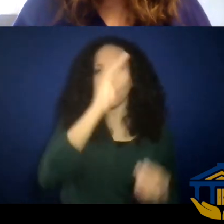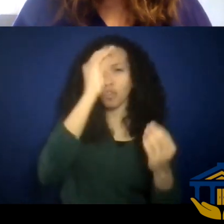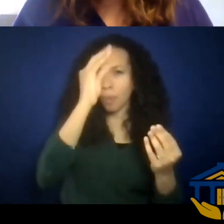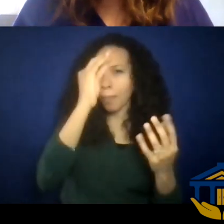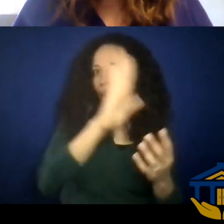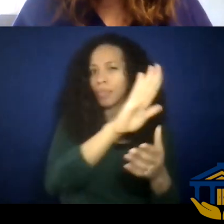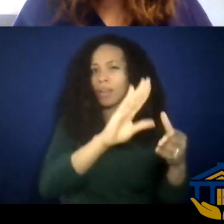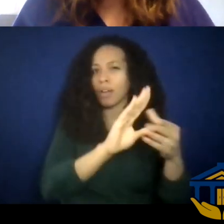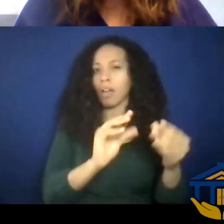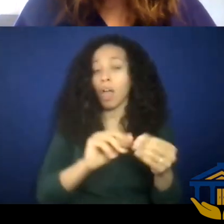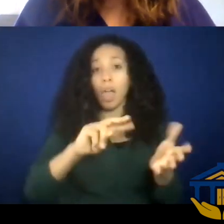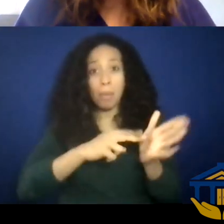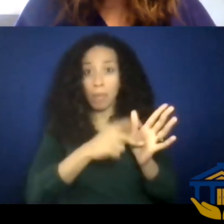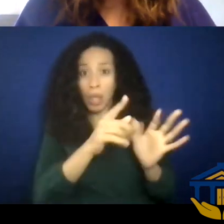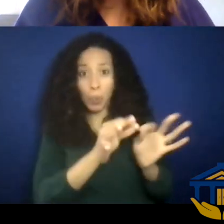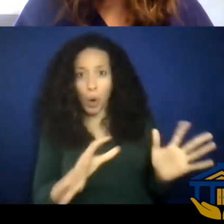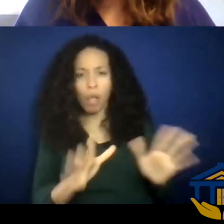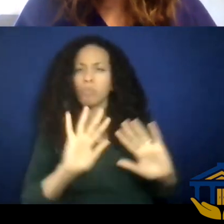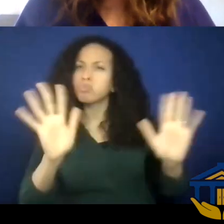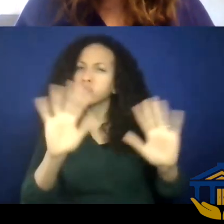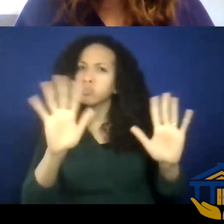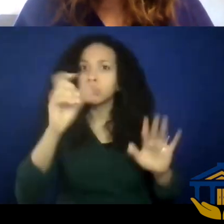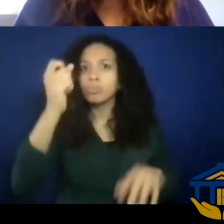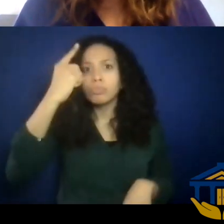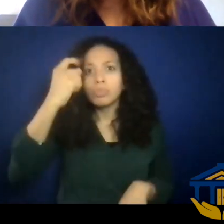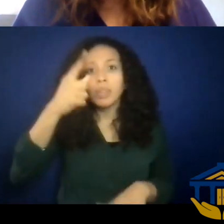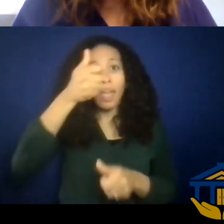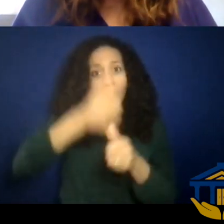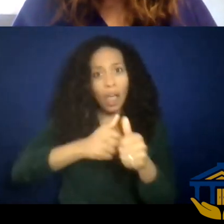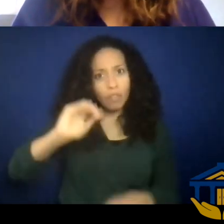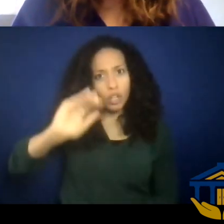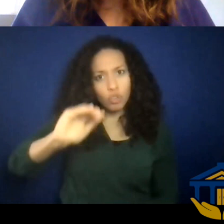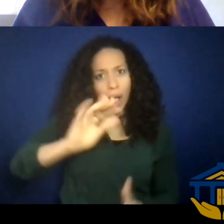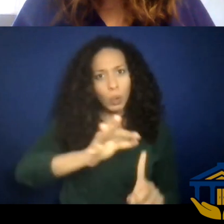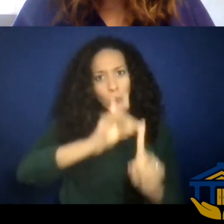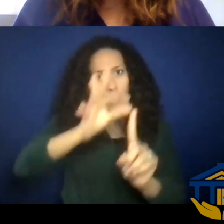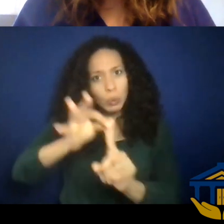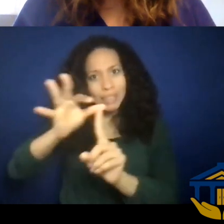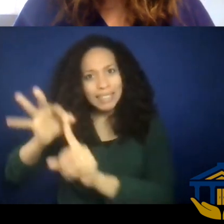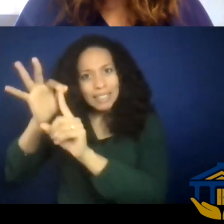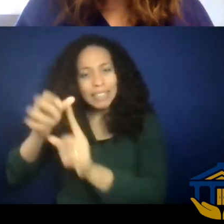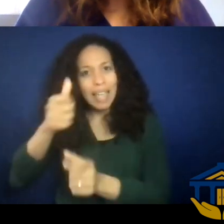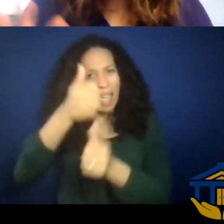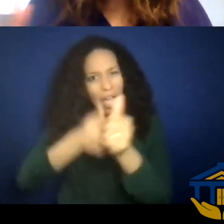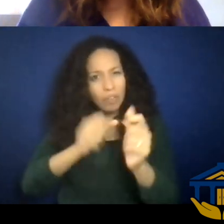is unique. Every parent's experience is different, and you may not be getting the full picture